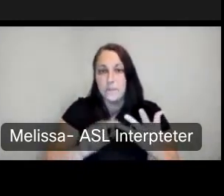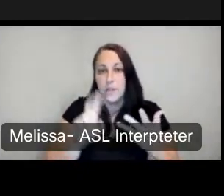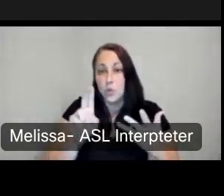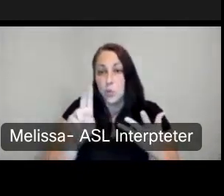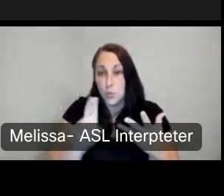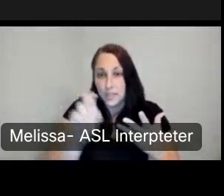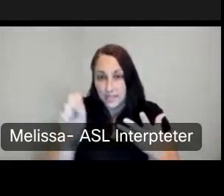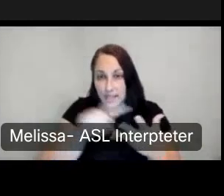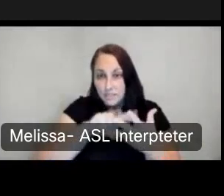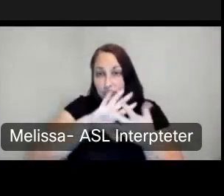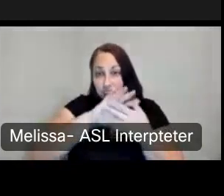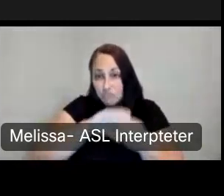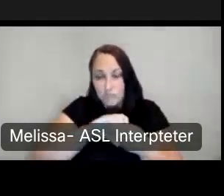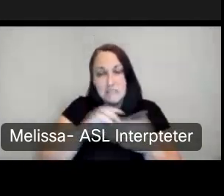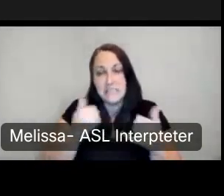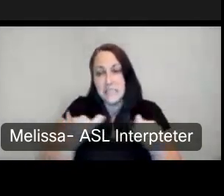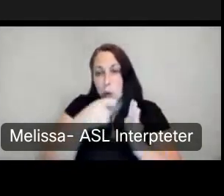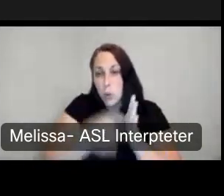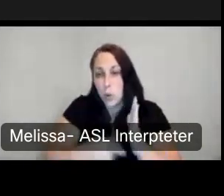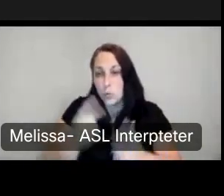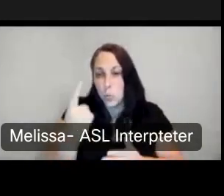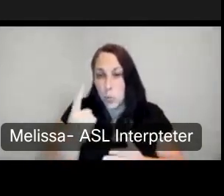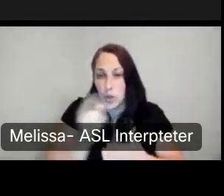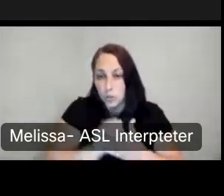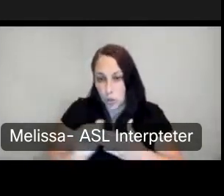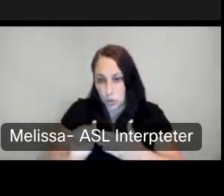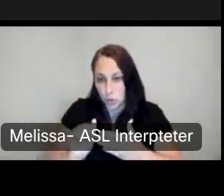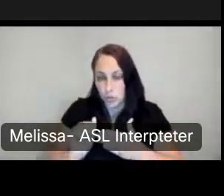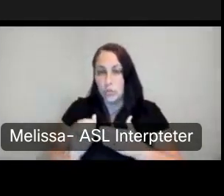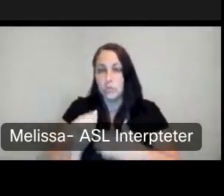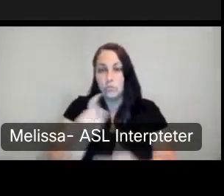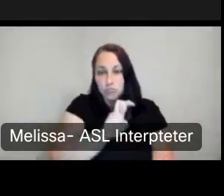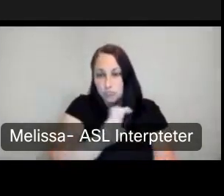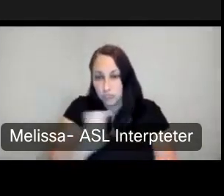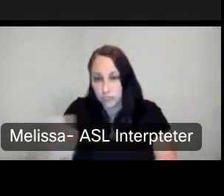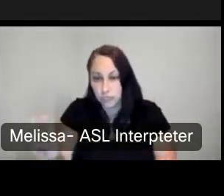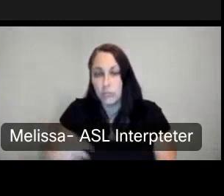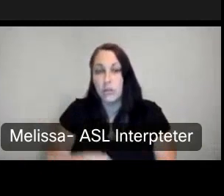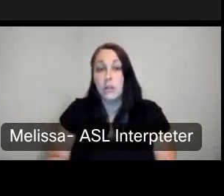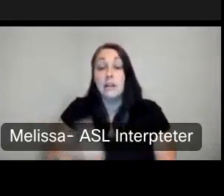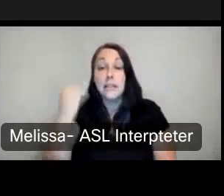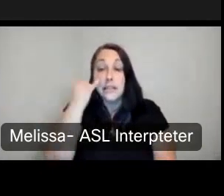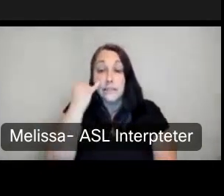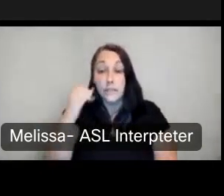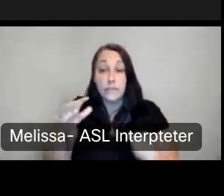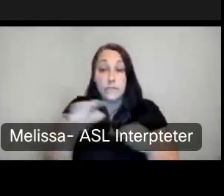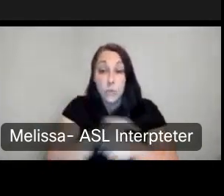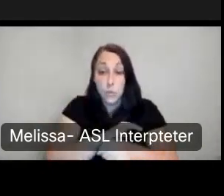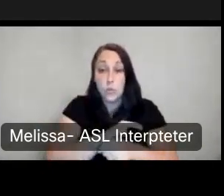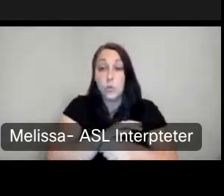stations that does not exist um the full routes uh round trip length again 14 and a half miles